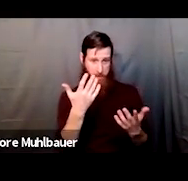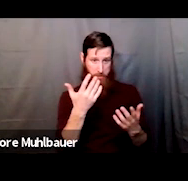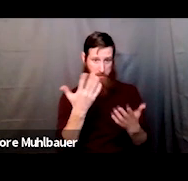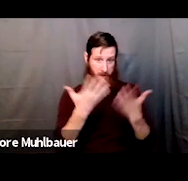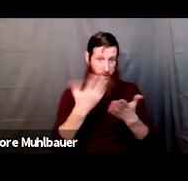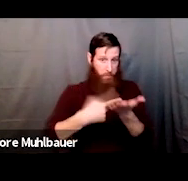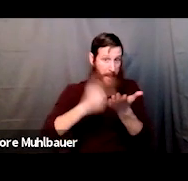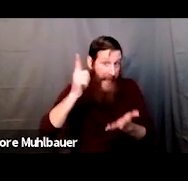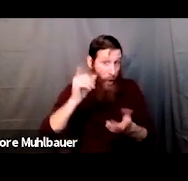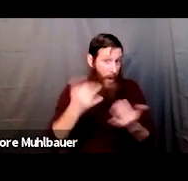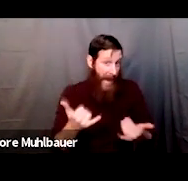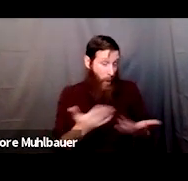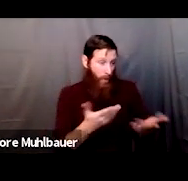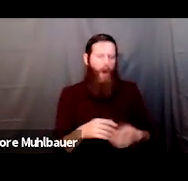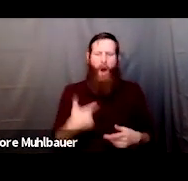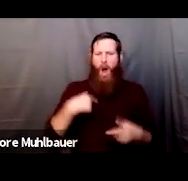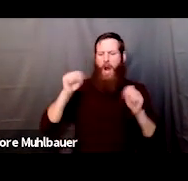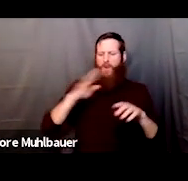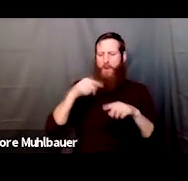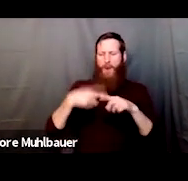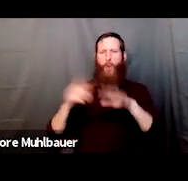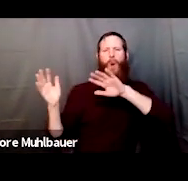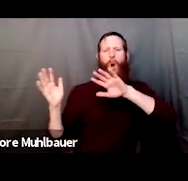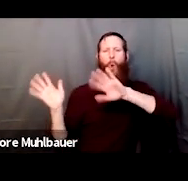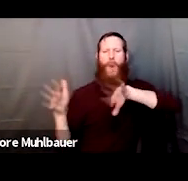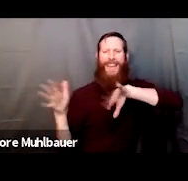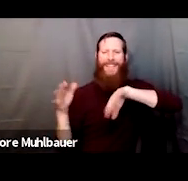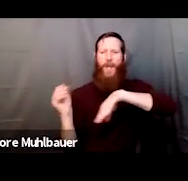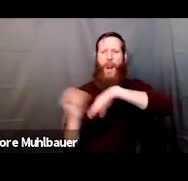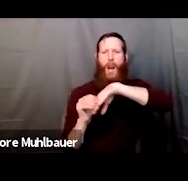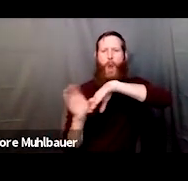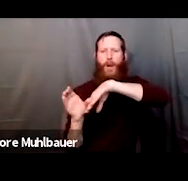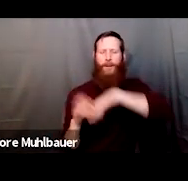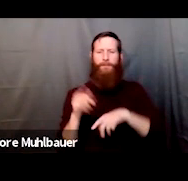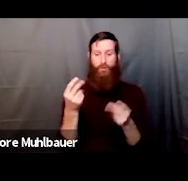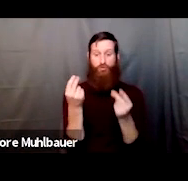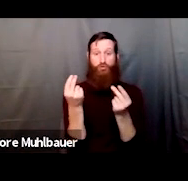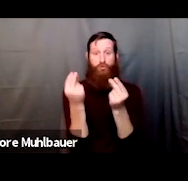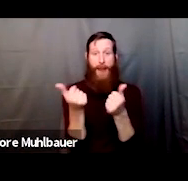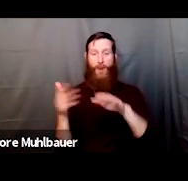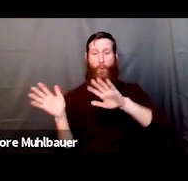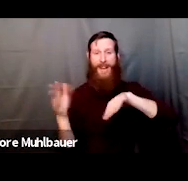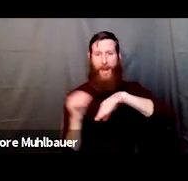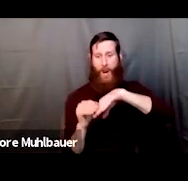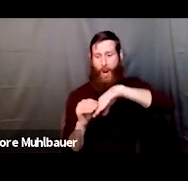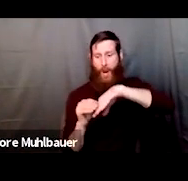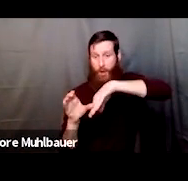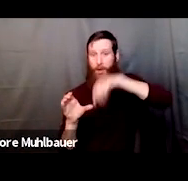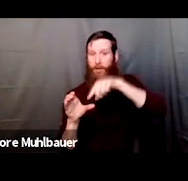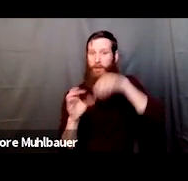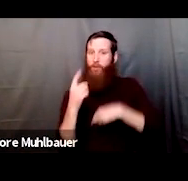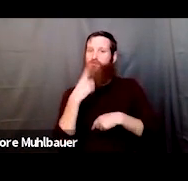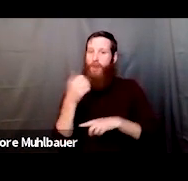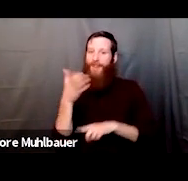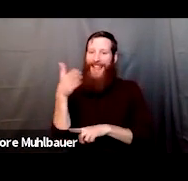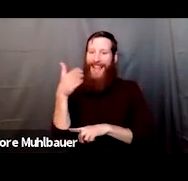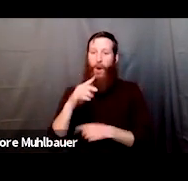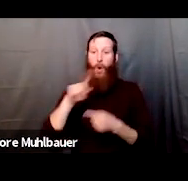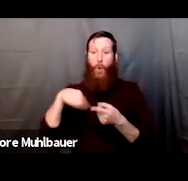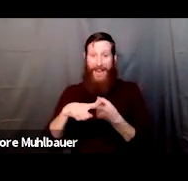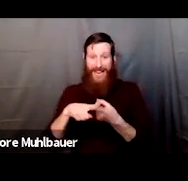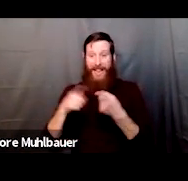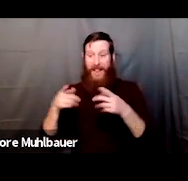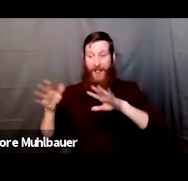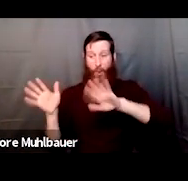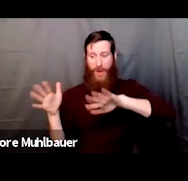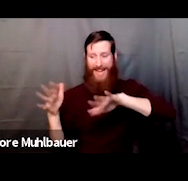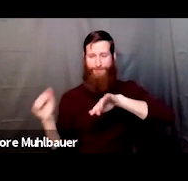Answer: wind loading is sometimes considered a red flag, it is when the wind moves a lot of snow around and piles it up